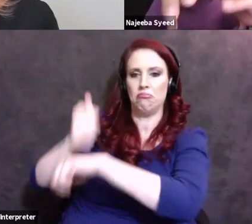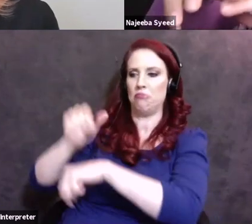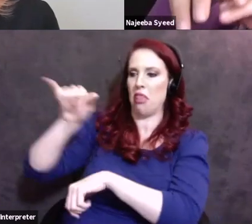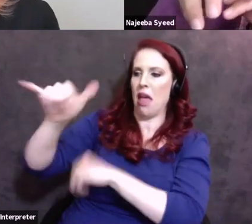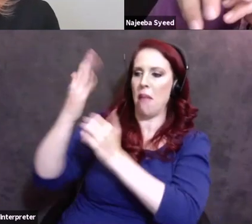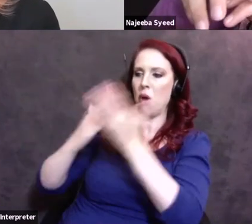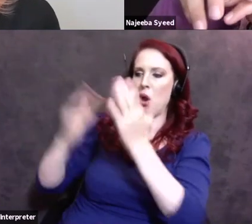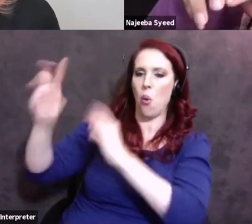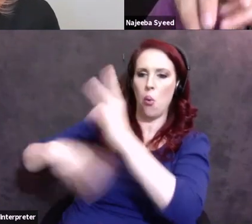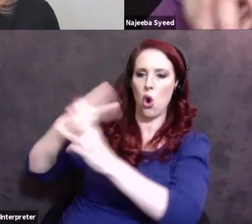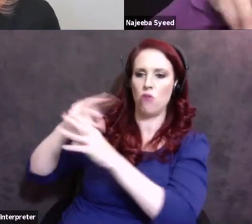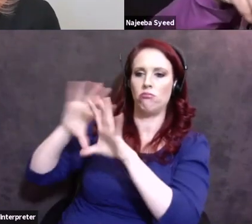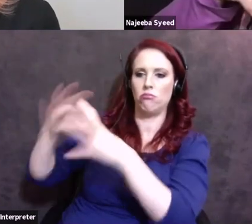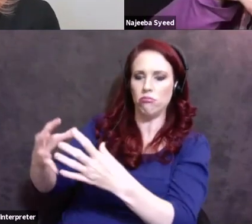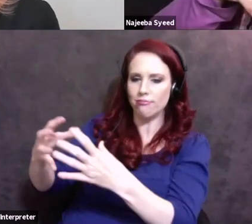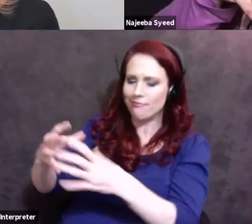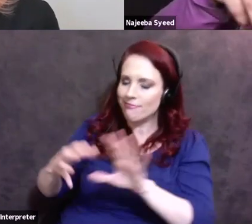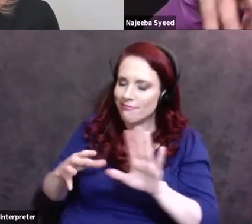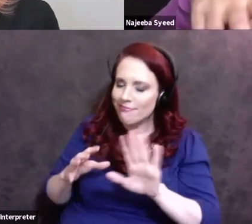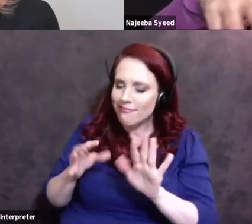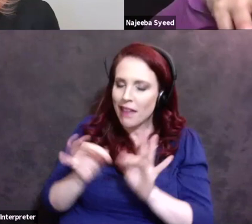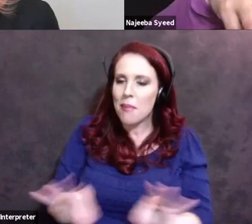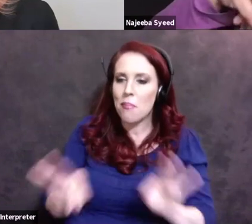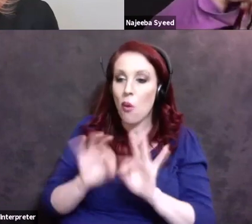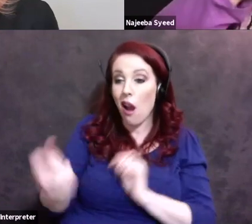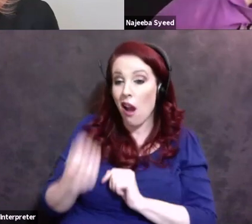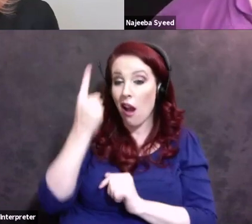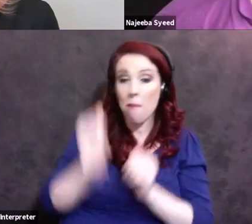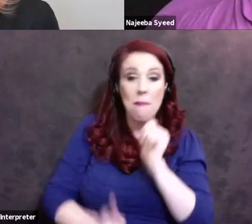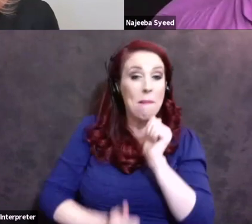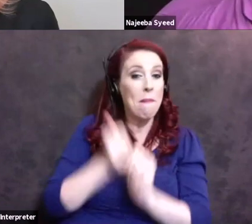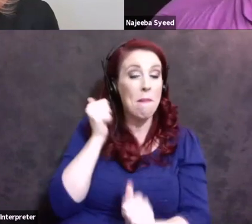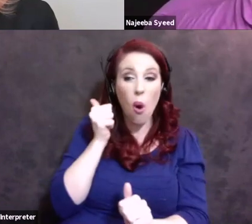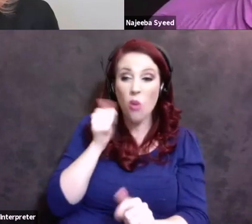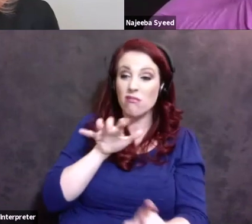important to understand, for instance, the most populous Muslim country in the world